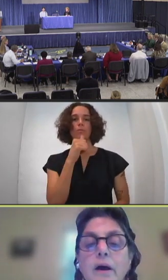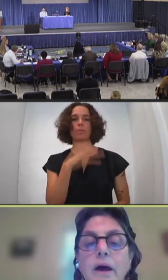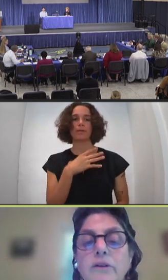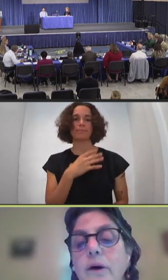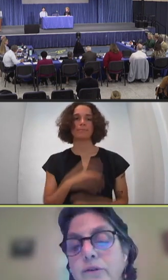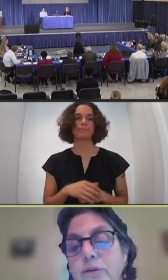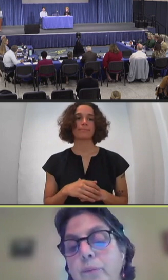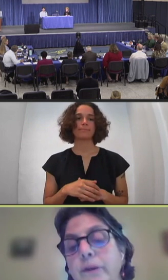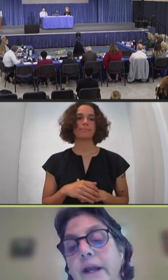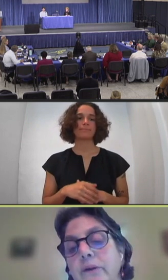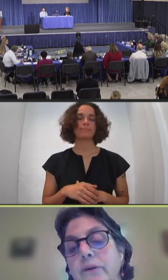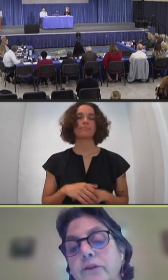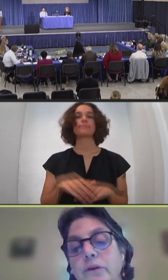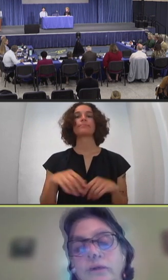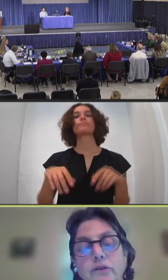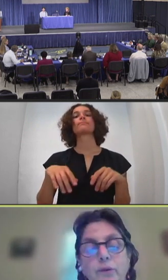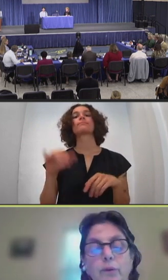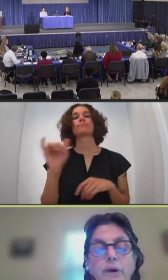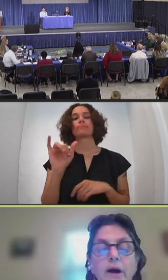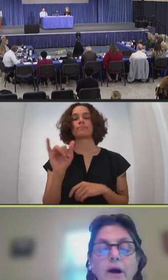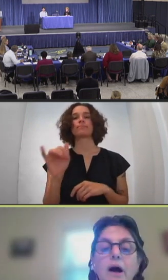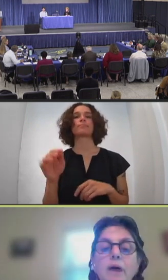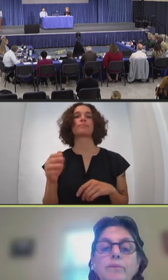as well as through prenatal services group.